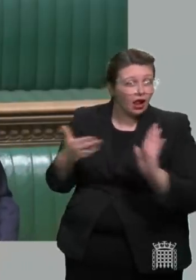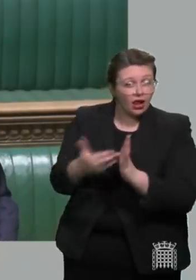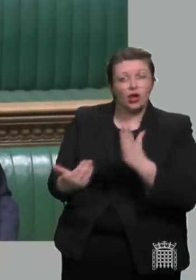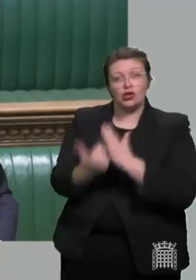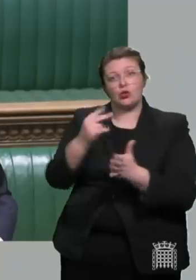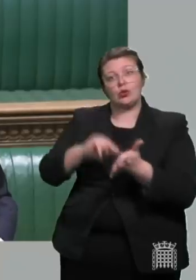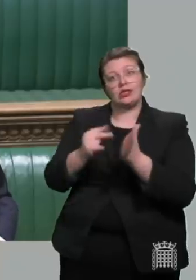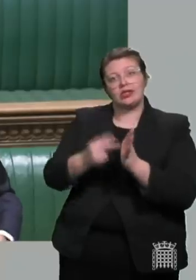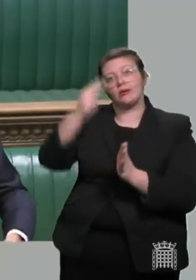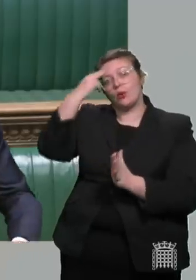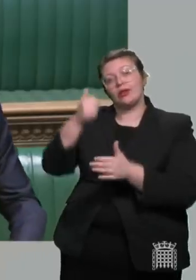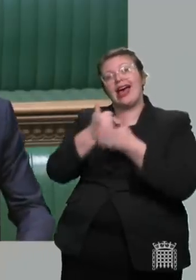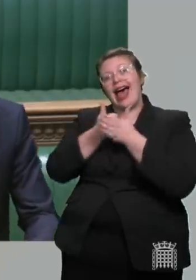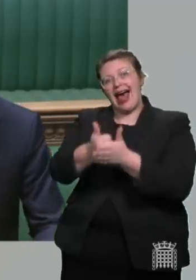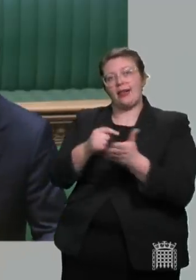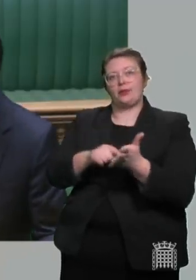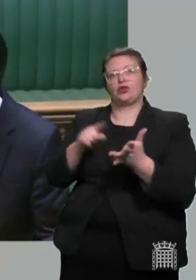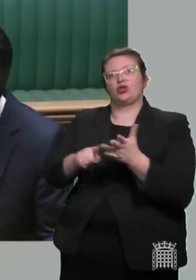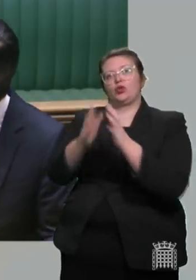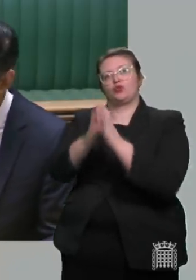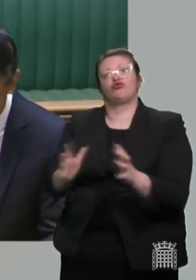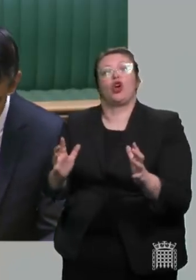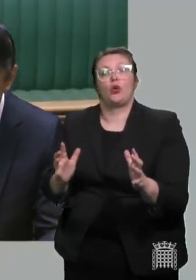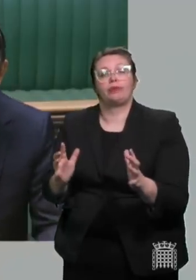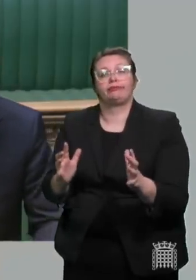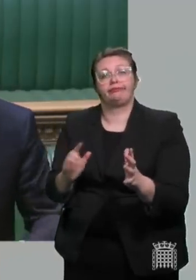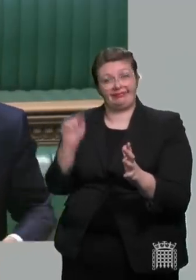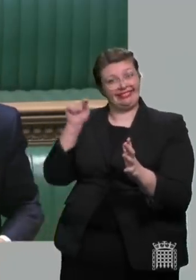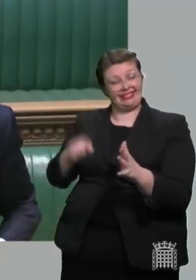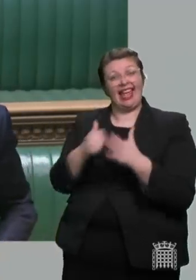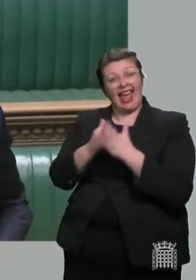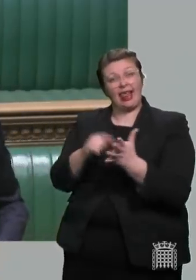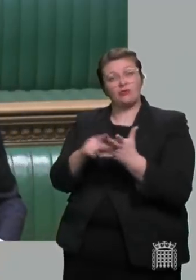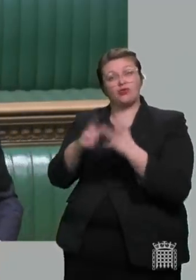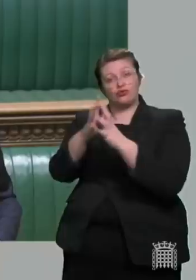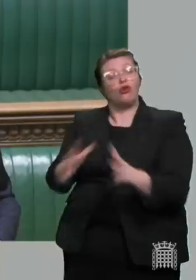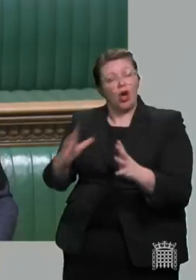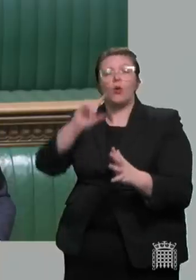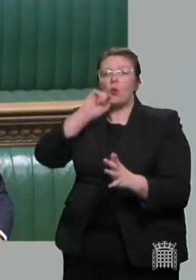First, Help to Grow: Management will help tens of thousands of small and medium-sized businesses